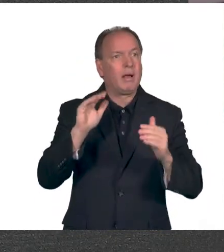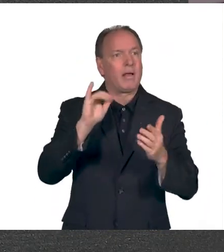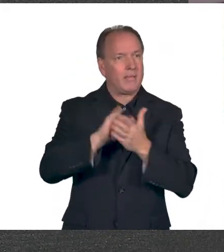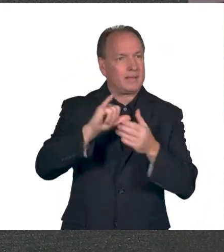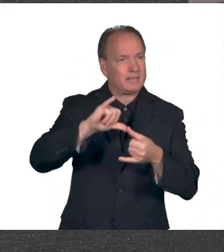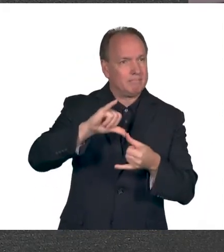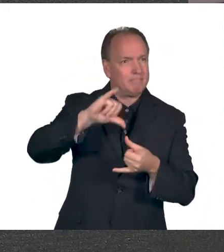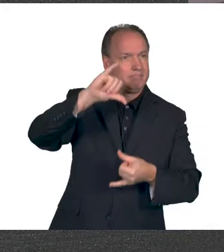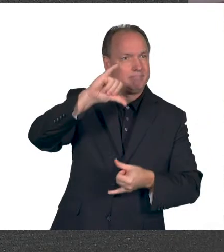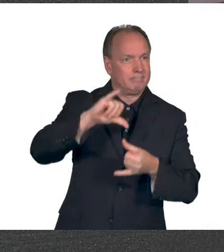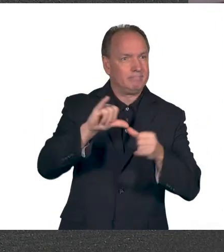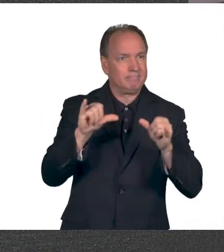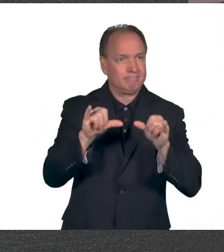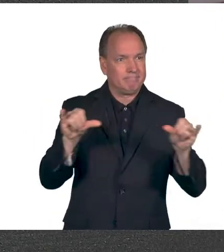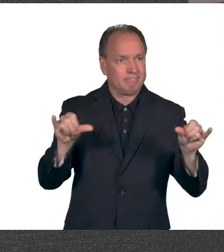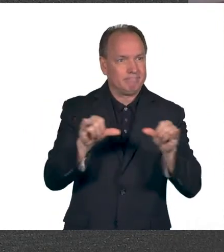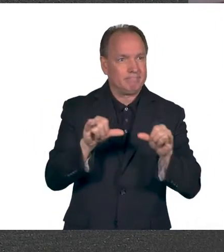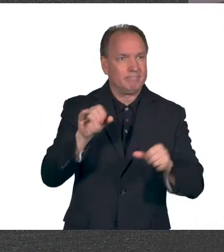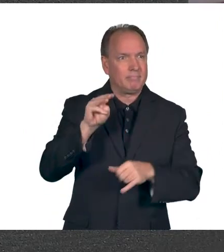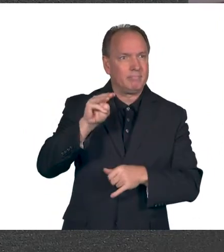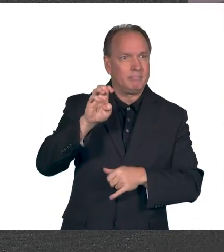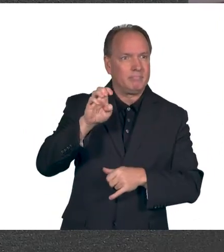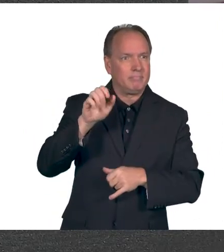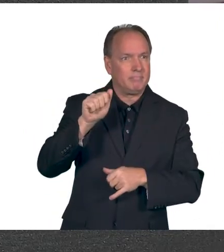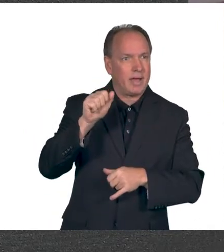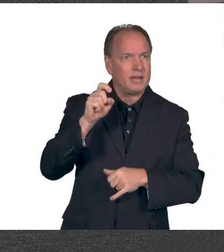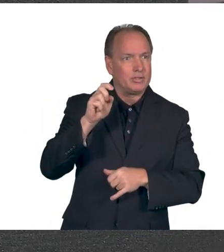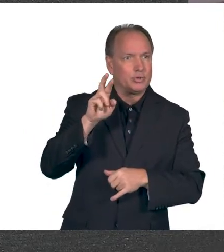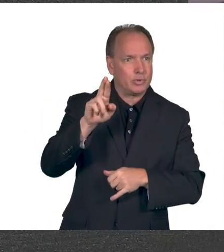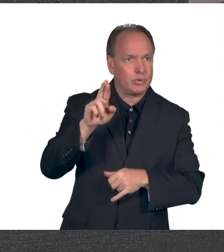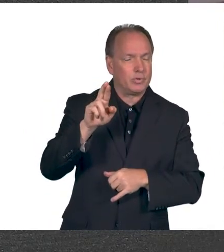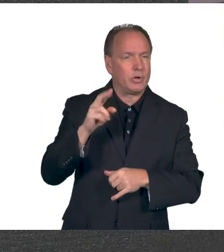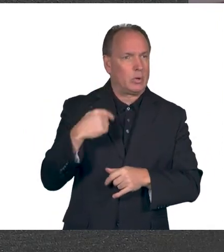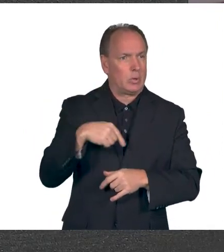That's measuring it's stuff we already do. Today we're going